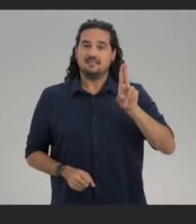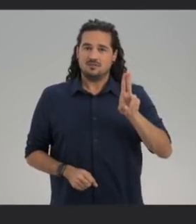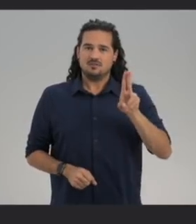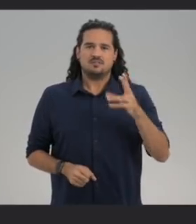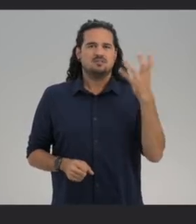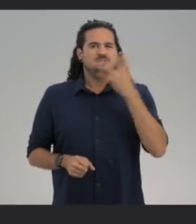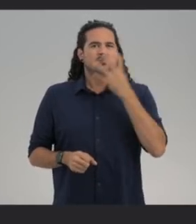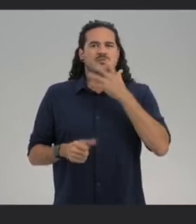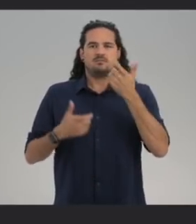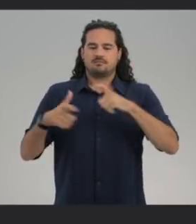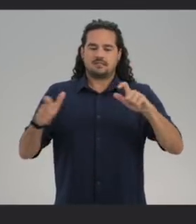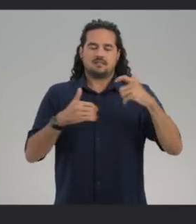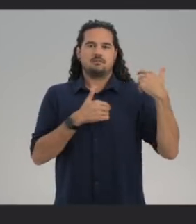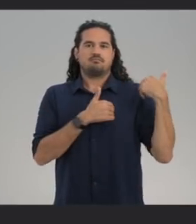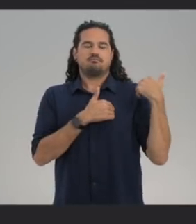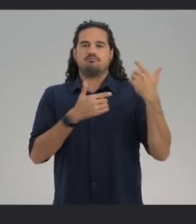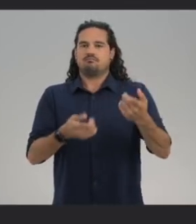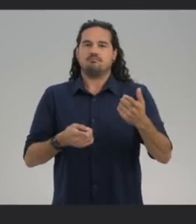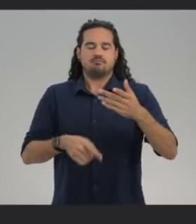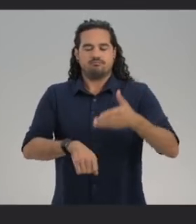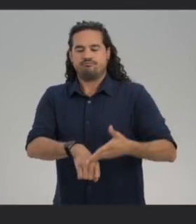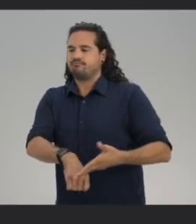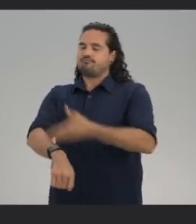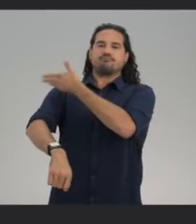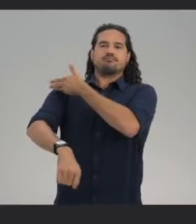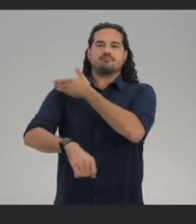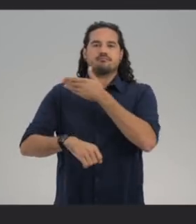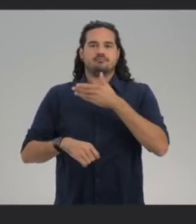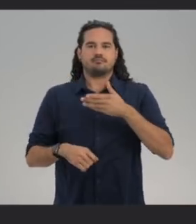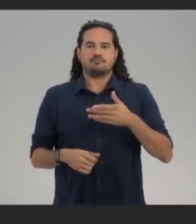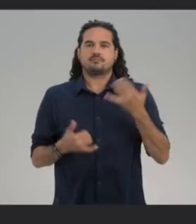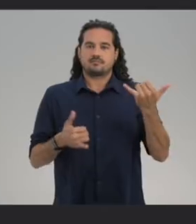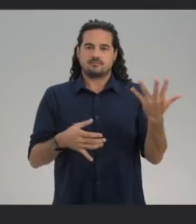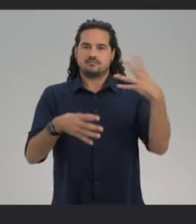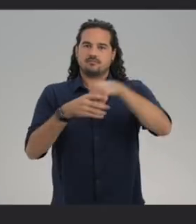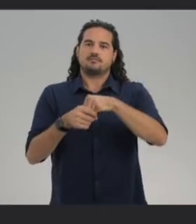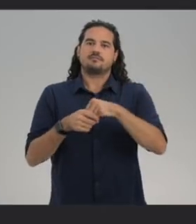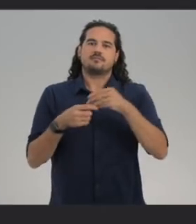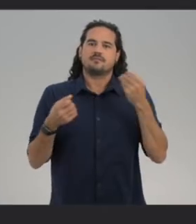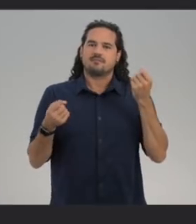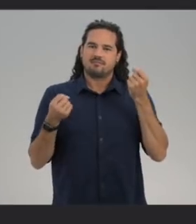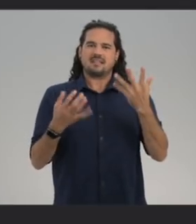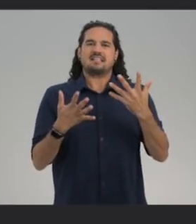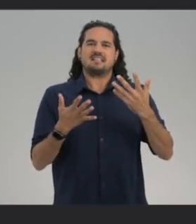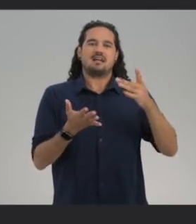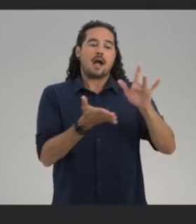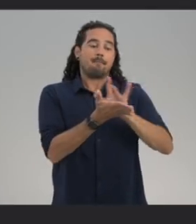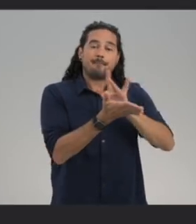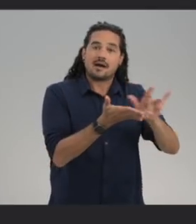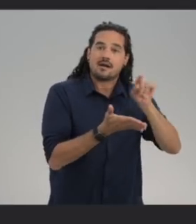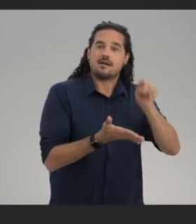which is the largest generational improvement we've ever had. They bring many of the best features from iPad and iPhone,